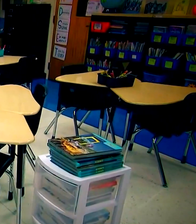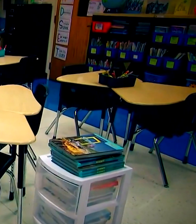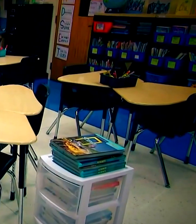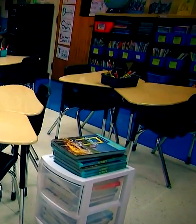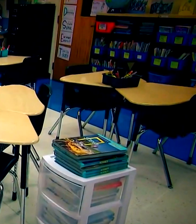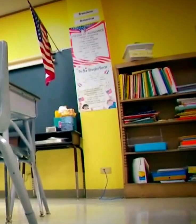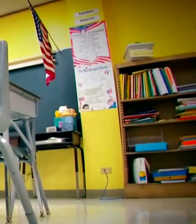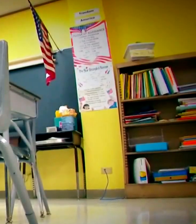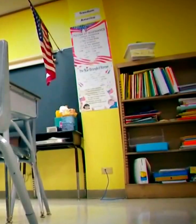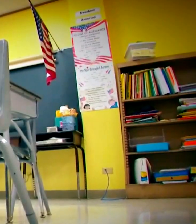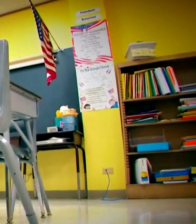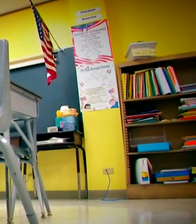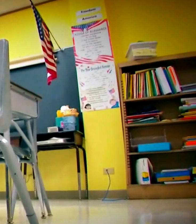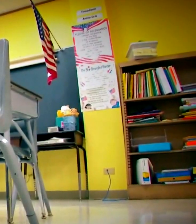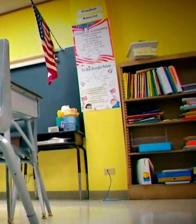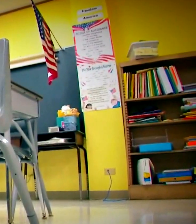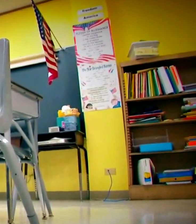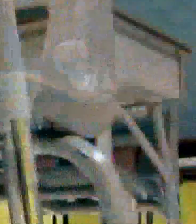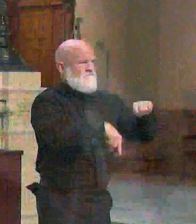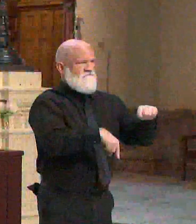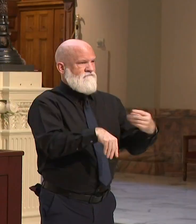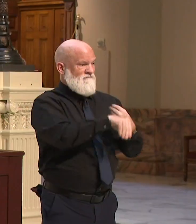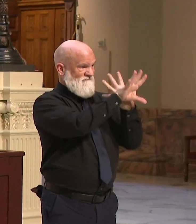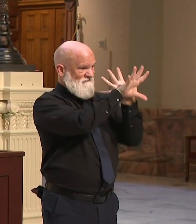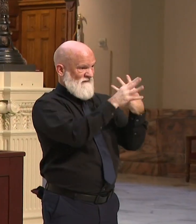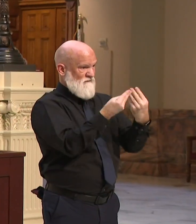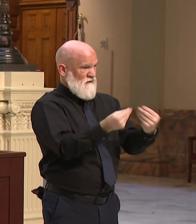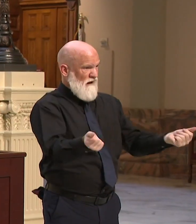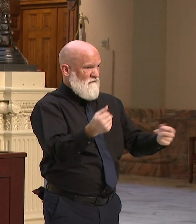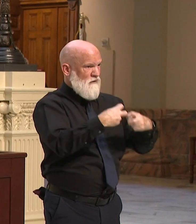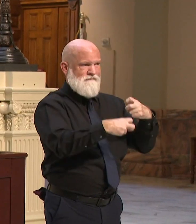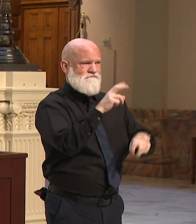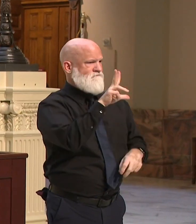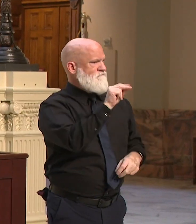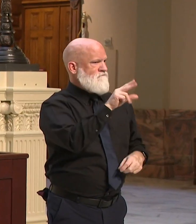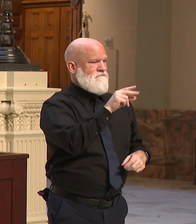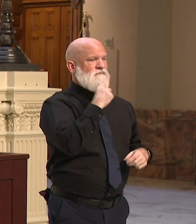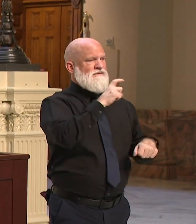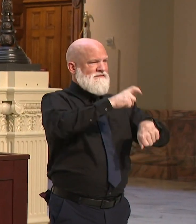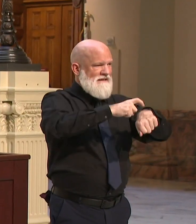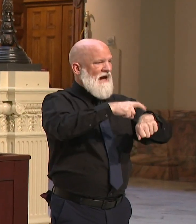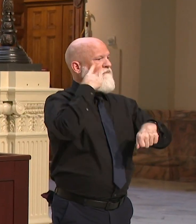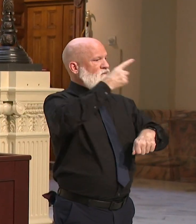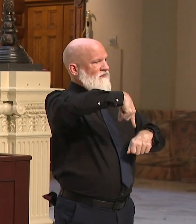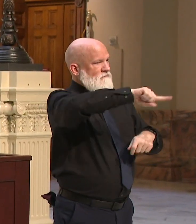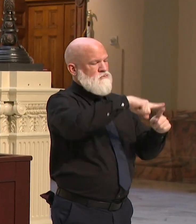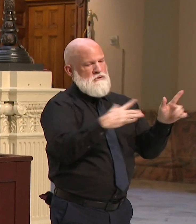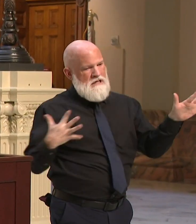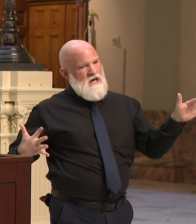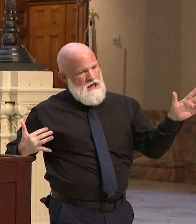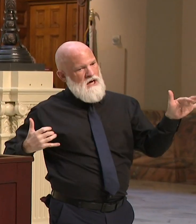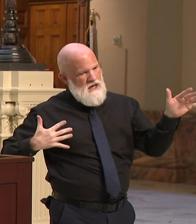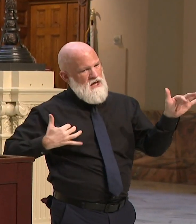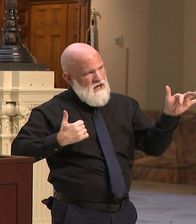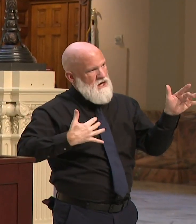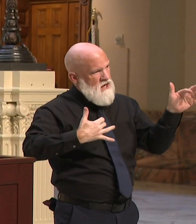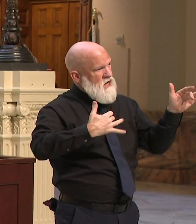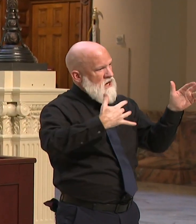TIME BETWEEN HER RETURN TO IN PERSON INSTRUCTION AND GETTING PERSON INSTRUCTION AND GETTING PERSON INSTRUCTION AND GETTING VACCINATED. VACCINATED. VACCINATED. >> VACCINATED. >> I'M VACCINATED. >> I'M RETURNING VACCINATED. >> I'M RETURNING TO VACCINATED. >> I'M RETURNING TO THE I'M RETURNING TO THE I'M RETURNING TO THE CLASSROOM I'M RETURNING TO THE CLASSROOM AND I'M RETURNING TO THE CLASSROOM AND I'M I'M RETURNING TO THE CLASSROOM AND I'M NOT I'M RETURNING TO THE CLASSROOM AND I'M NOT VACCINATED CLASSROOM AND I'M NOT VACCINATED CLASSROOM AND I'M NOT VACCINATED BUT CLASSROOM AND I'M NOT VACCINATED BUT I'M CLASSROOM AND I'M NOT VACCINATED BUT I'M VERY CLASSROOM AND I'M NOT VACCINATED BUT I'M VERY GLAD CLASSROOM AND I'M NOT VACCINATED BUT I'M VERY GLAD AND CLASSROOM AND I'M NOT VACCINATED BUT I'M VERY GLAD AND GRATEFUL BUT I'M VERY GLAD AND GRATEFUL BUT I'M VERY GLAD AND GRATEFUL THAT BUT I'M VERY GLAD AND GRATEFUL THAT WE BUT I'M VERY GLAD AND GRATEFUL THAT WE DO BUT I'M VERY GLAD AND GRATEFUL THAT WE DO HAVE BUT I'M VERY GLAD AND GRATEFUL THAT WE DO HAVE THIS BUT I'M VERY GLAD AND GRATEFUL THAT WE DO HAVE THIS OPTION. THAT WE DO HAVE THIS OPTION. THAT WE DO HAVE THIS OPTION. >> THAT WE DO HAVE THIS OPTION. >> GOVERNOR